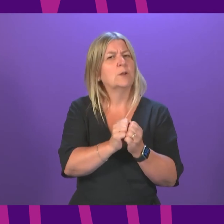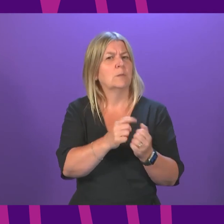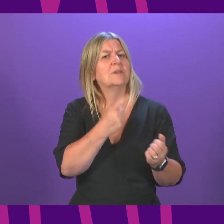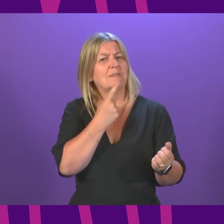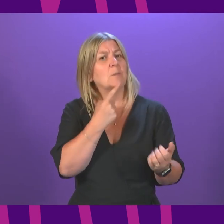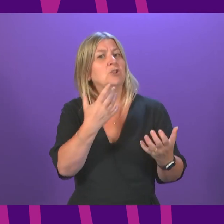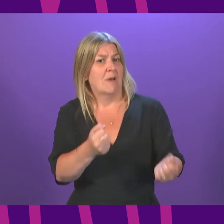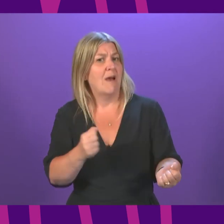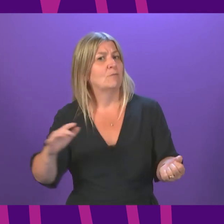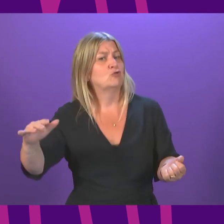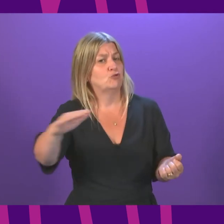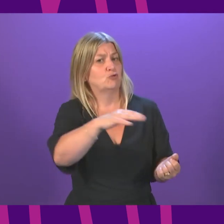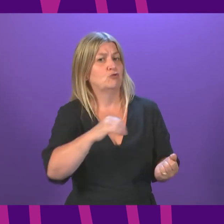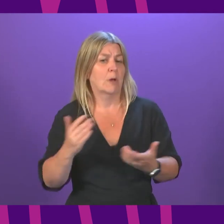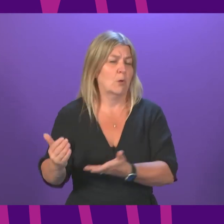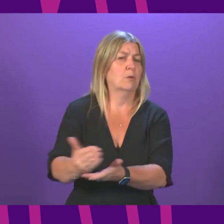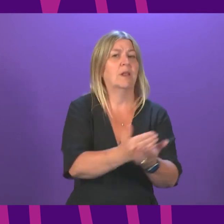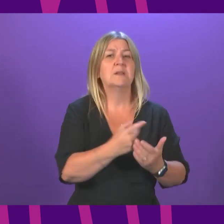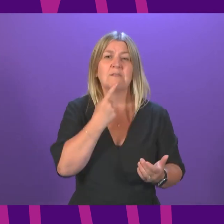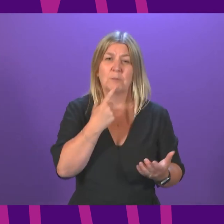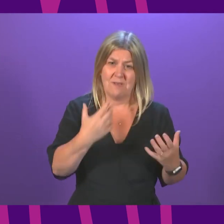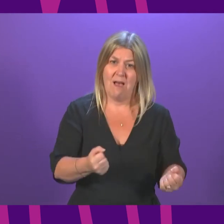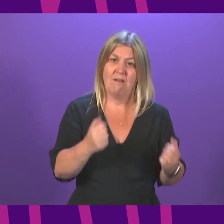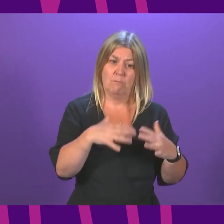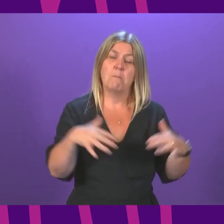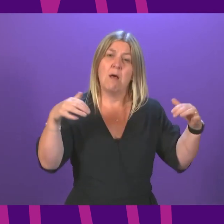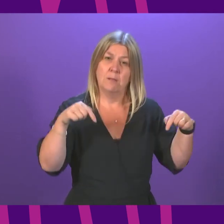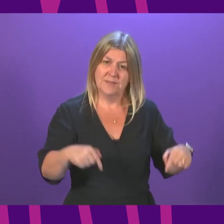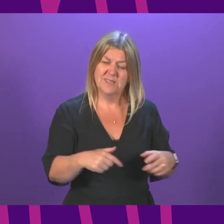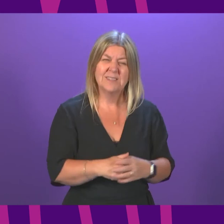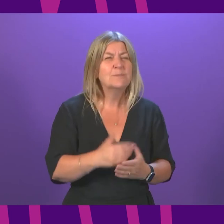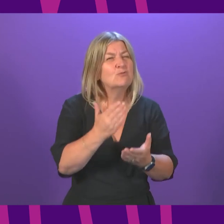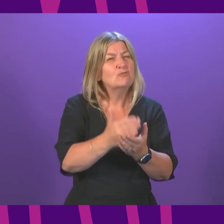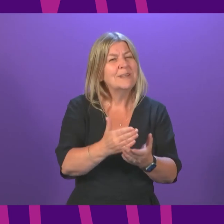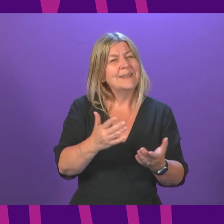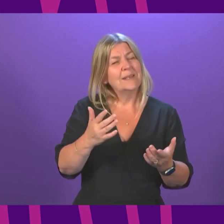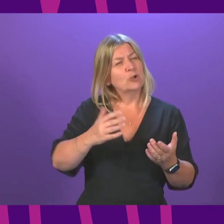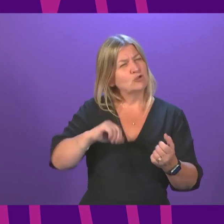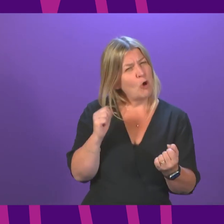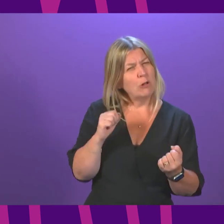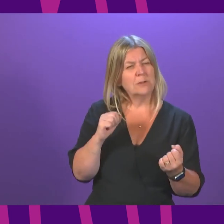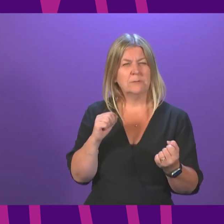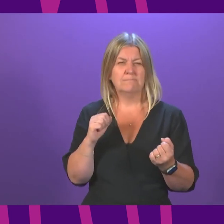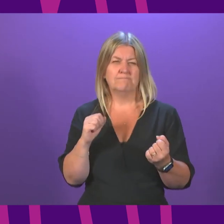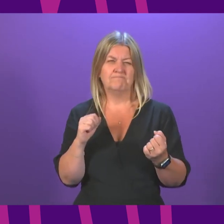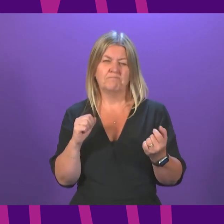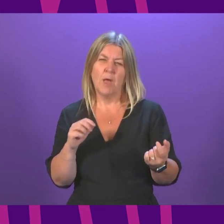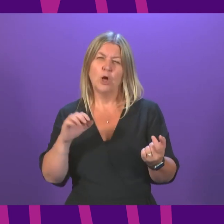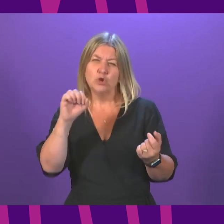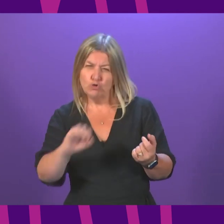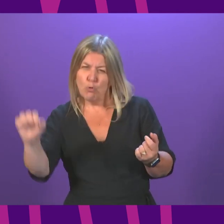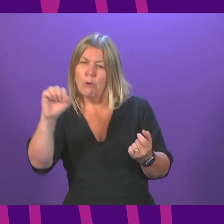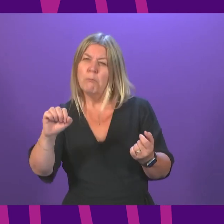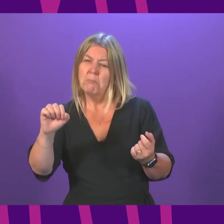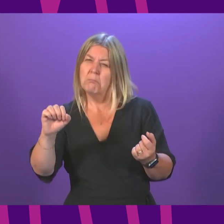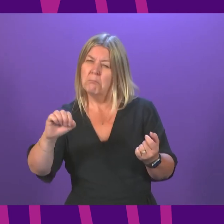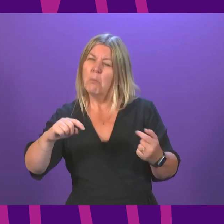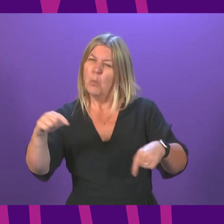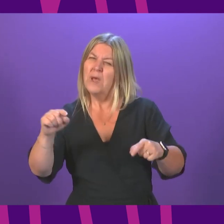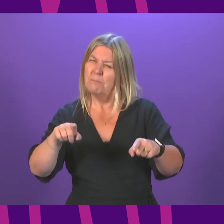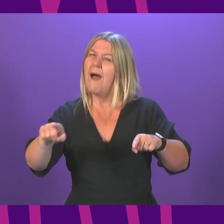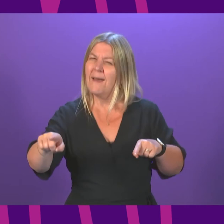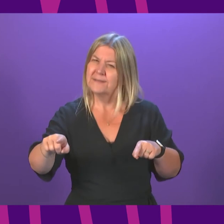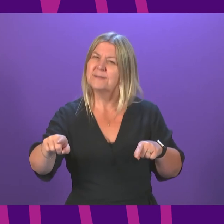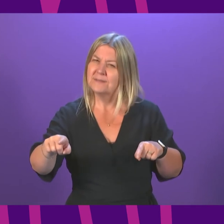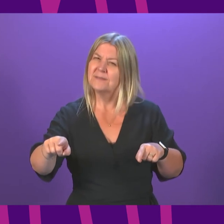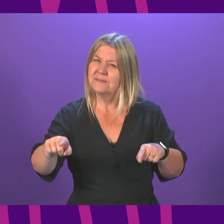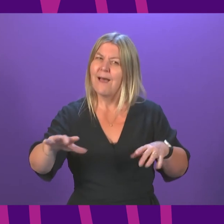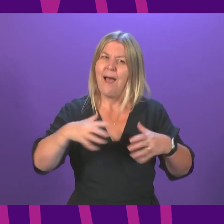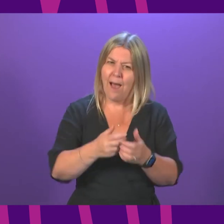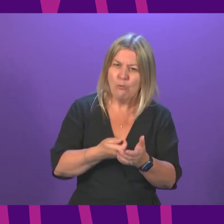to introduce a better bill to Parliament after our return—one that is informed by the landscape